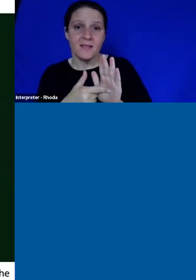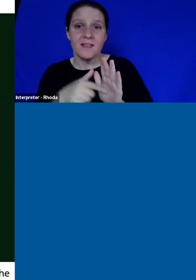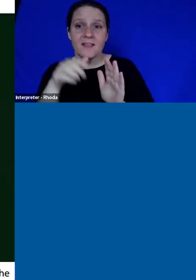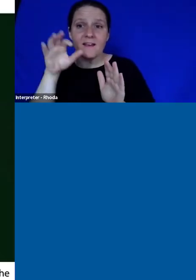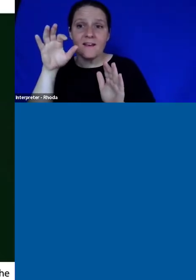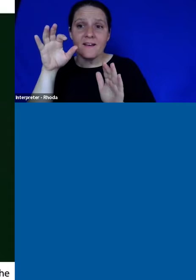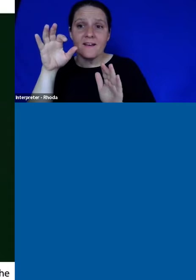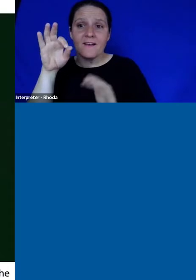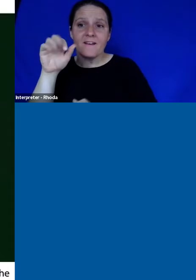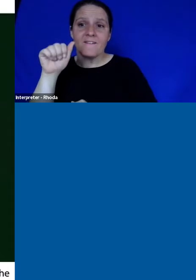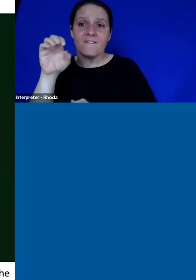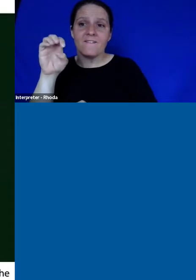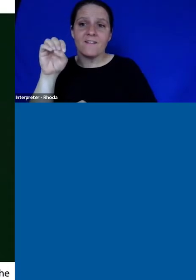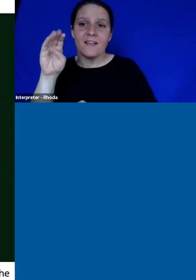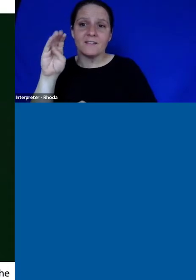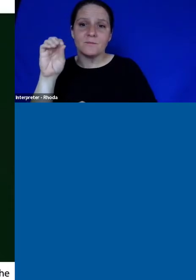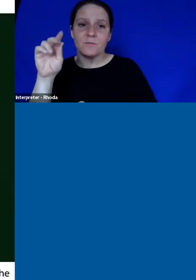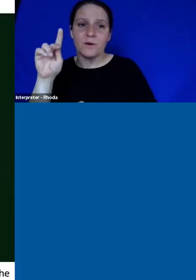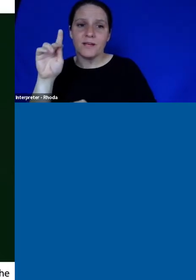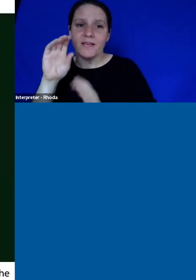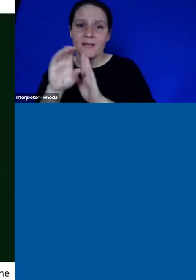There's a little option on the left called alternative text.